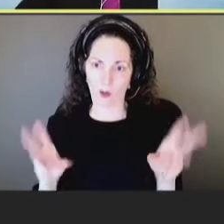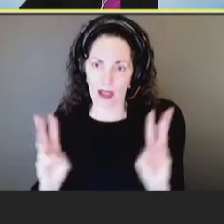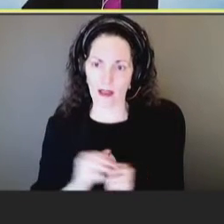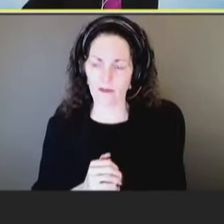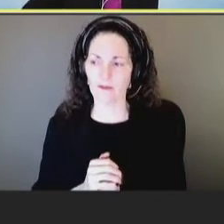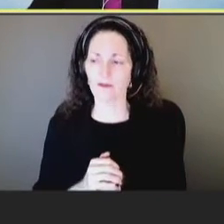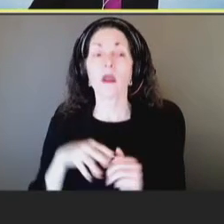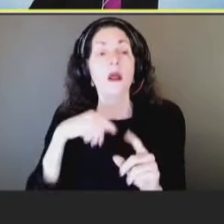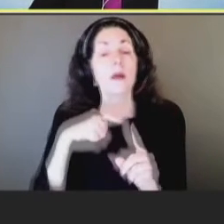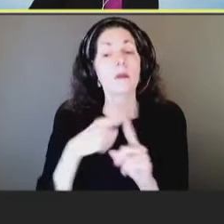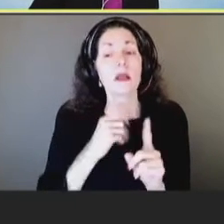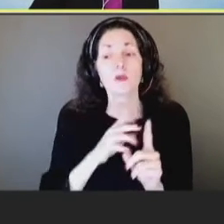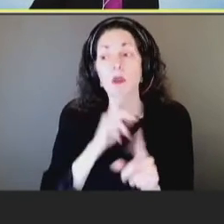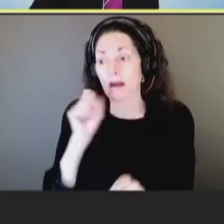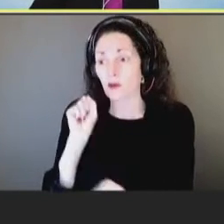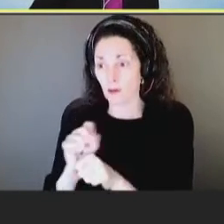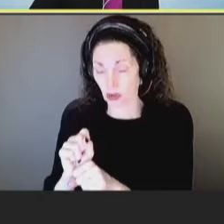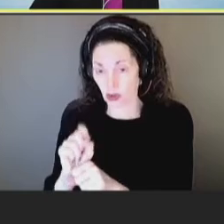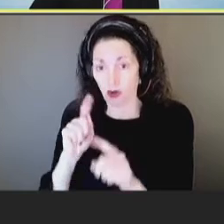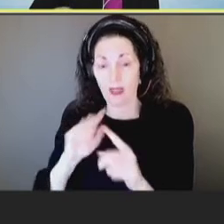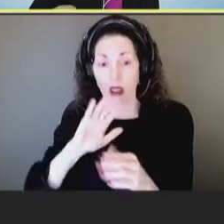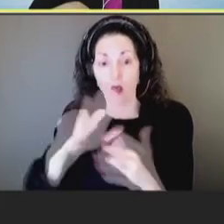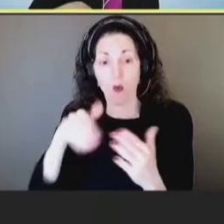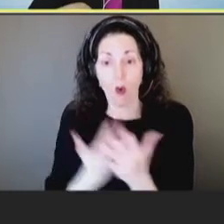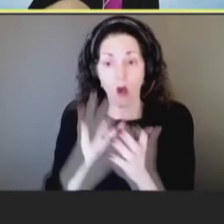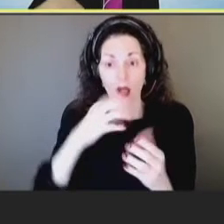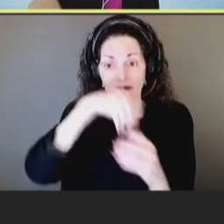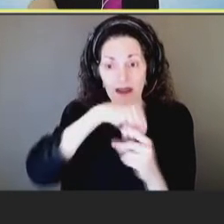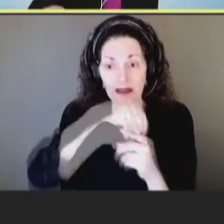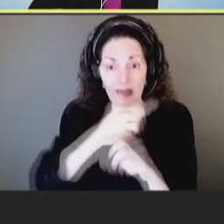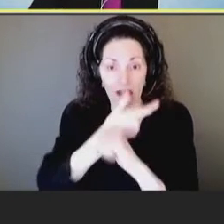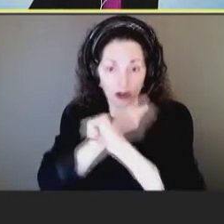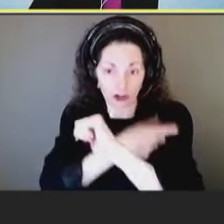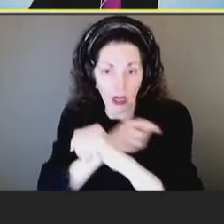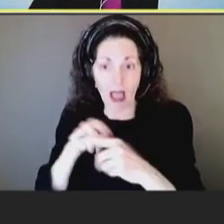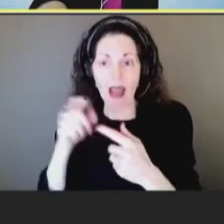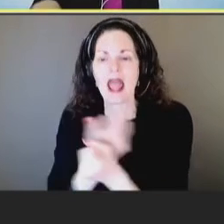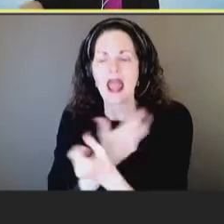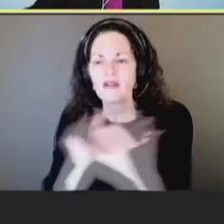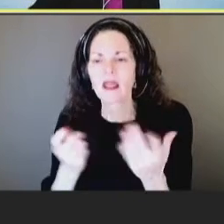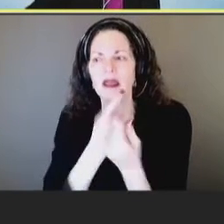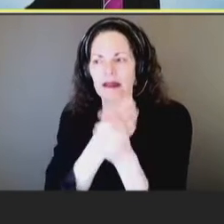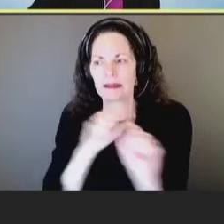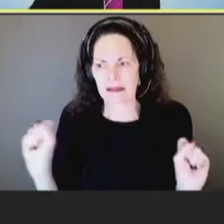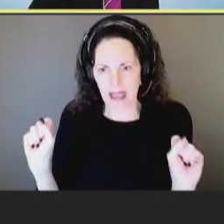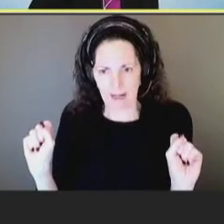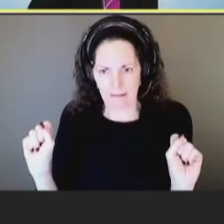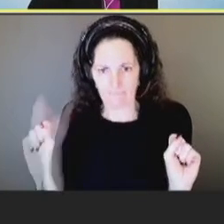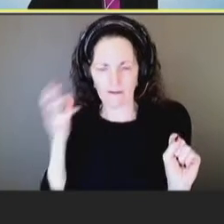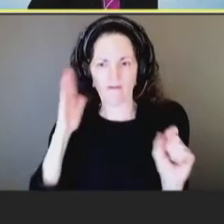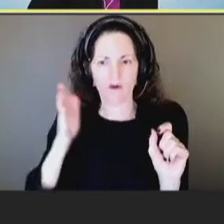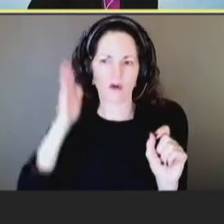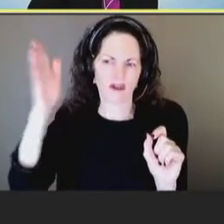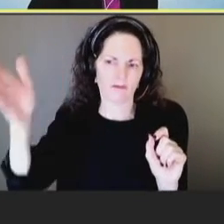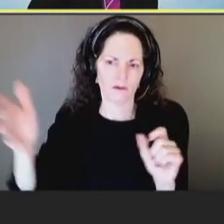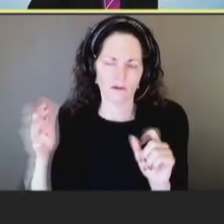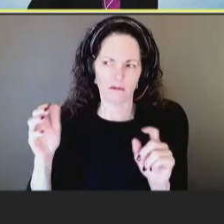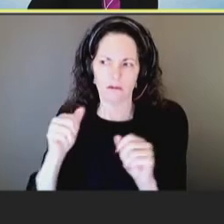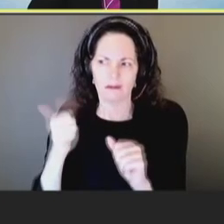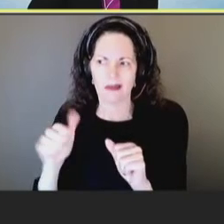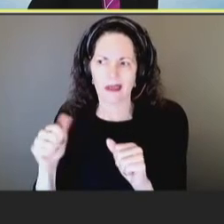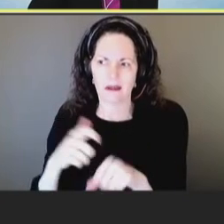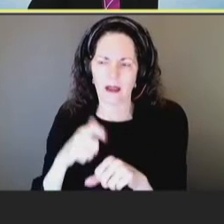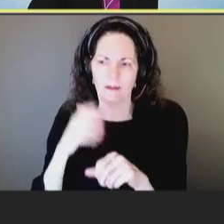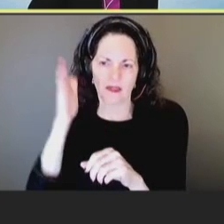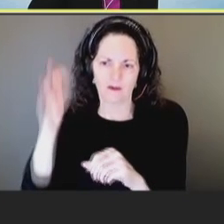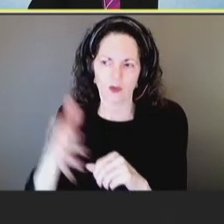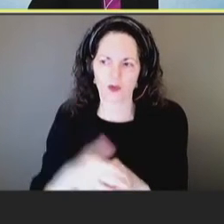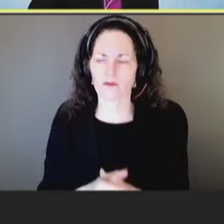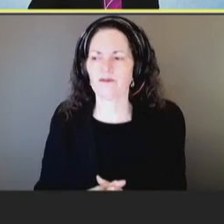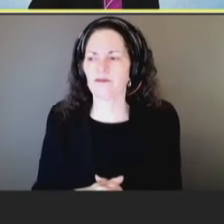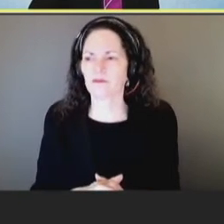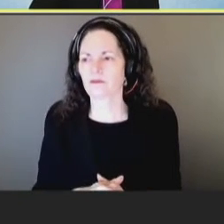and adjuvant that are in the inventory remain safe and immunogenic over time. Next slide, please.